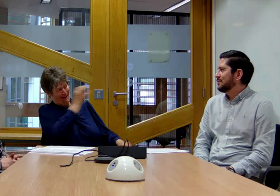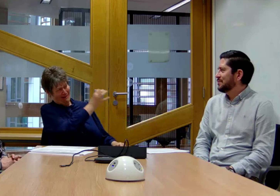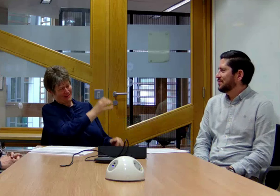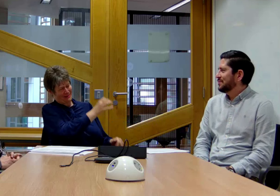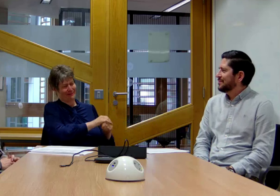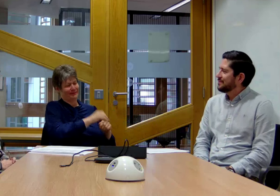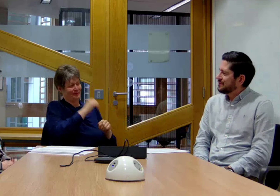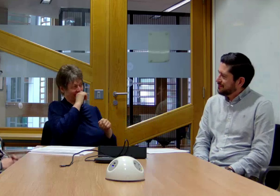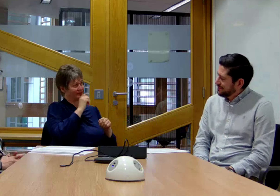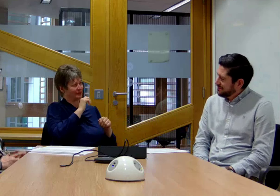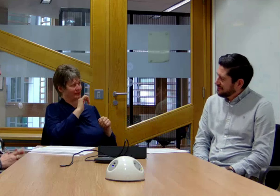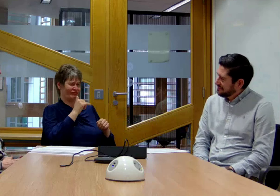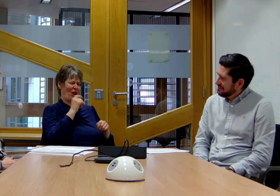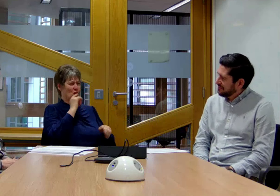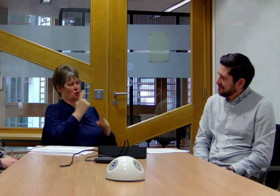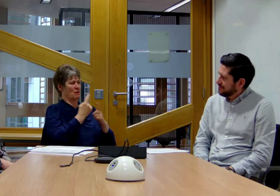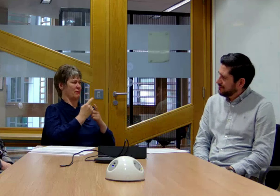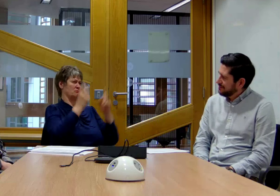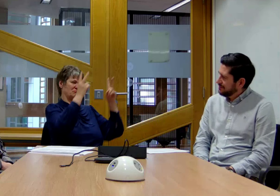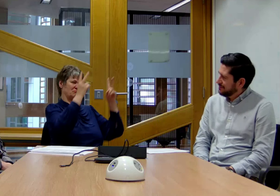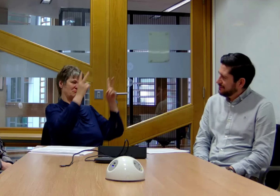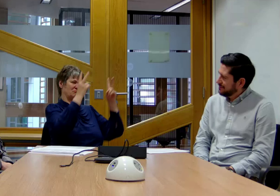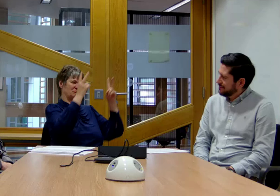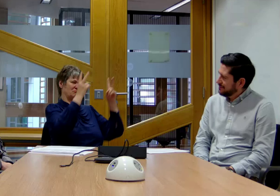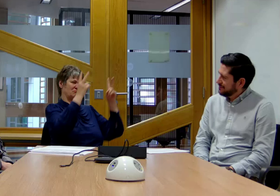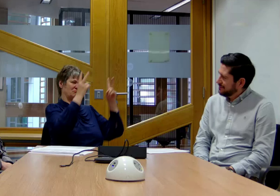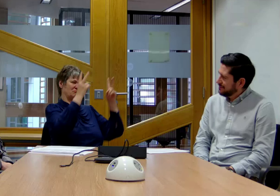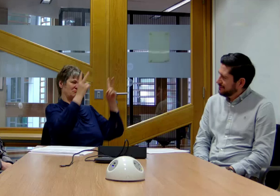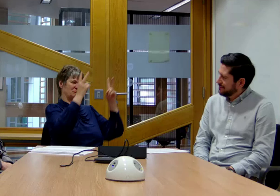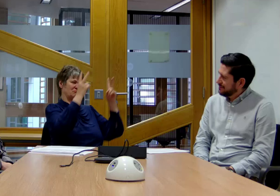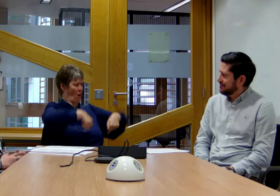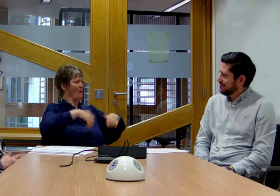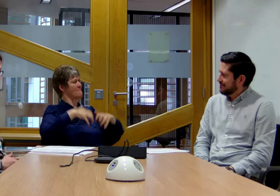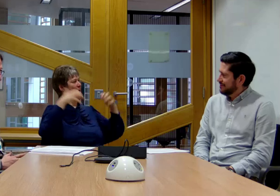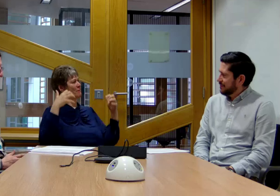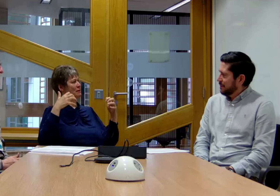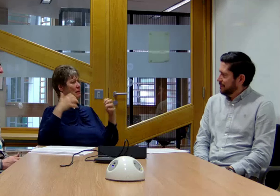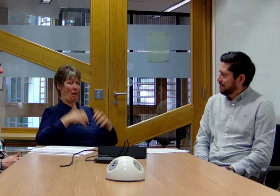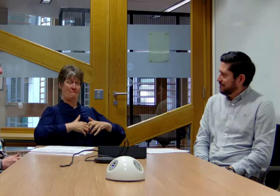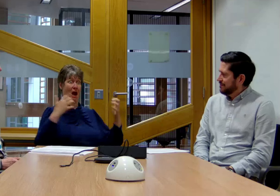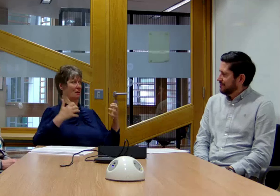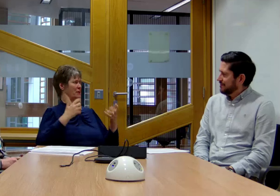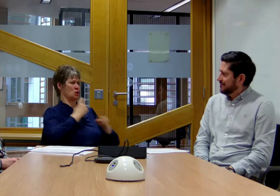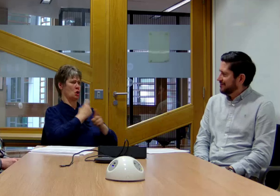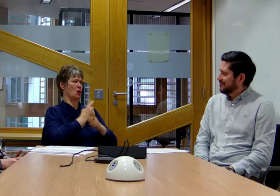Do you find this difficult coming up with BSL terminology for your work because obviously